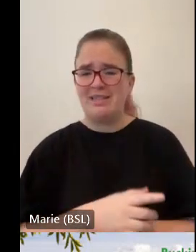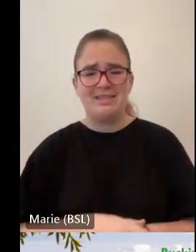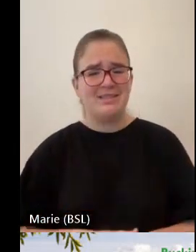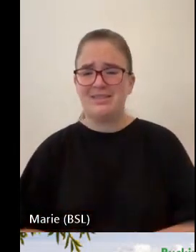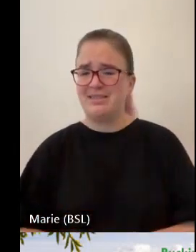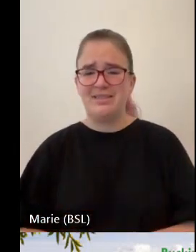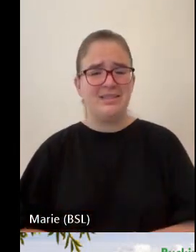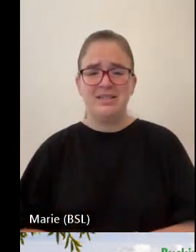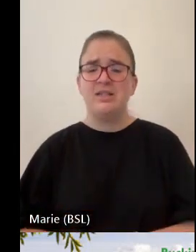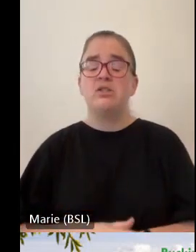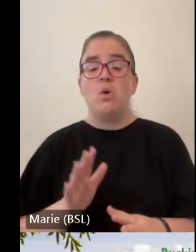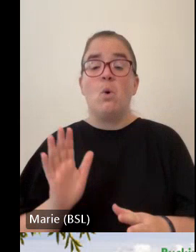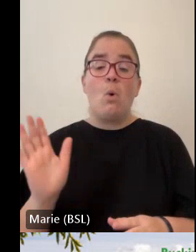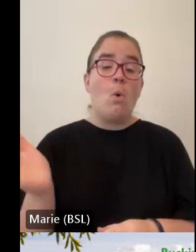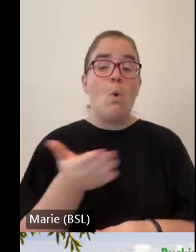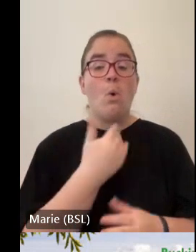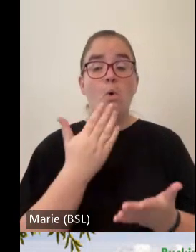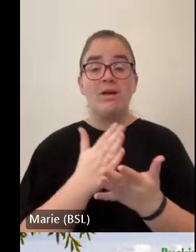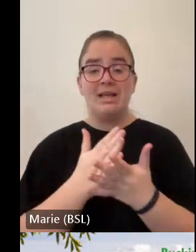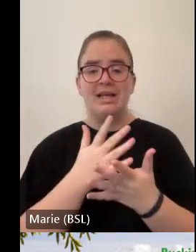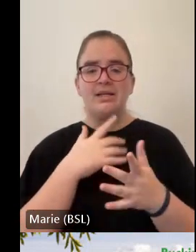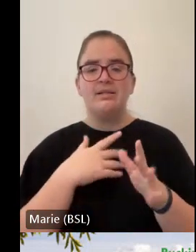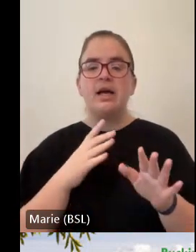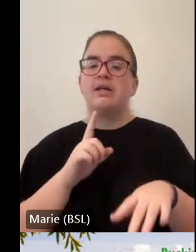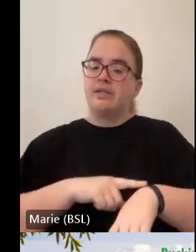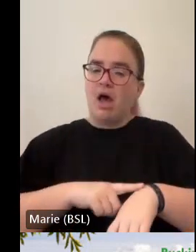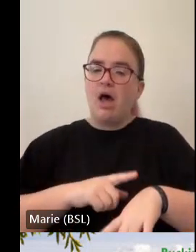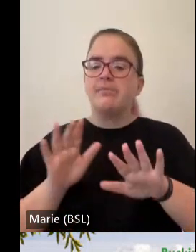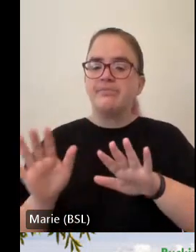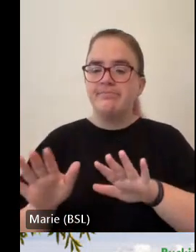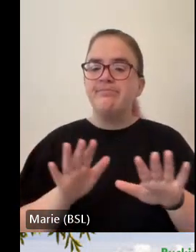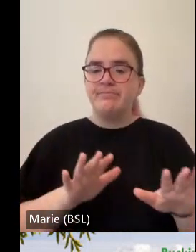Umm, so it's all about taking time, staying in control, not